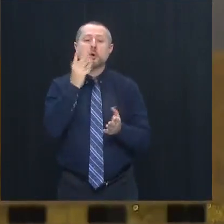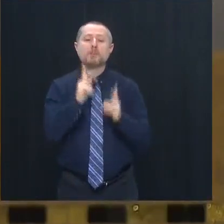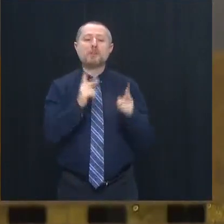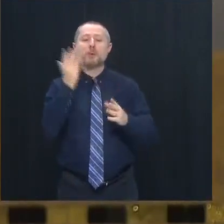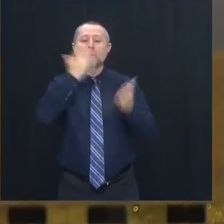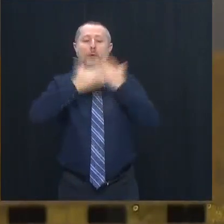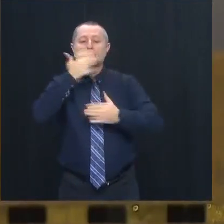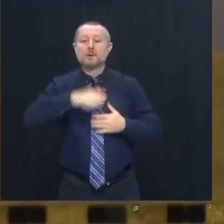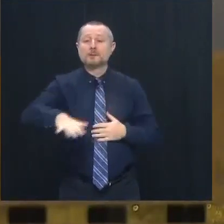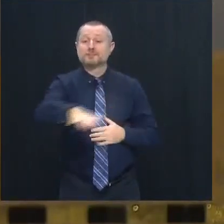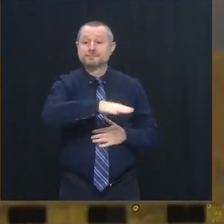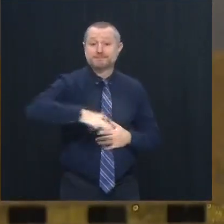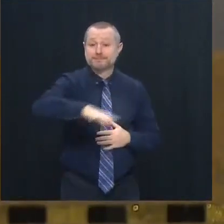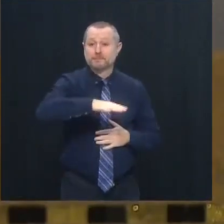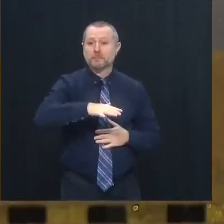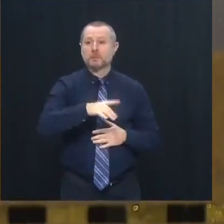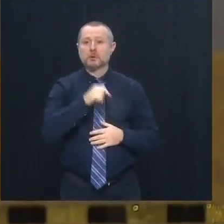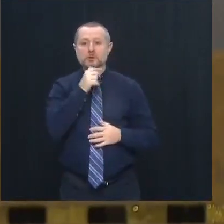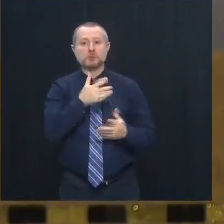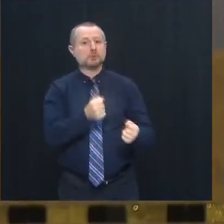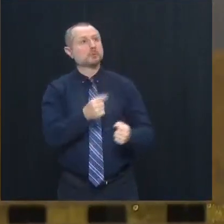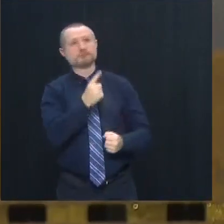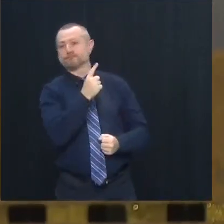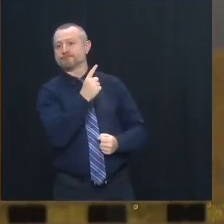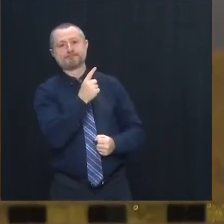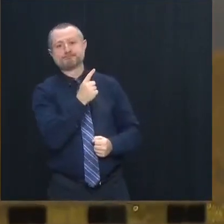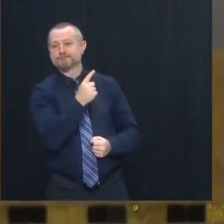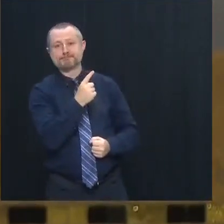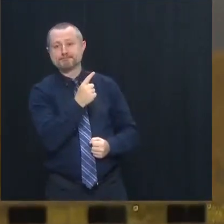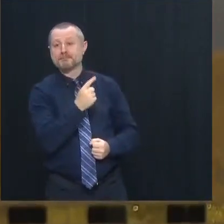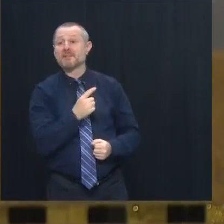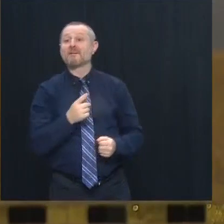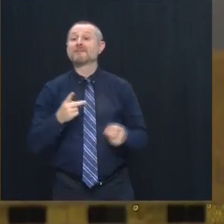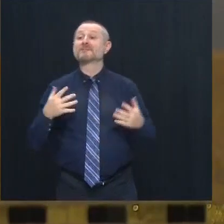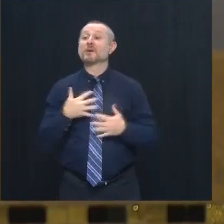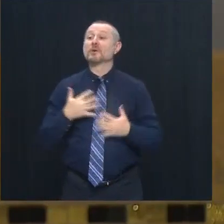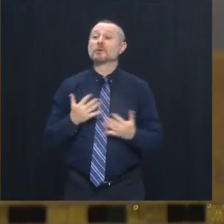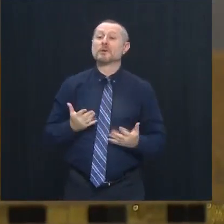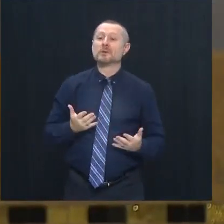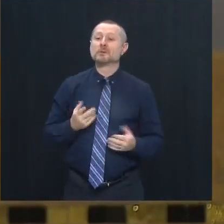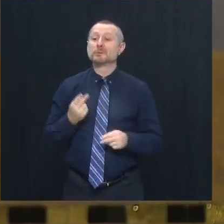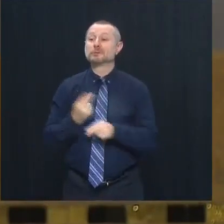PEOPLE KNOW IT'S SAFE. UNDOCUMENTED PEOPLE DISTRUST THE FEDERAL GOVERNMENT AND BELIEVE